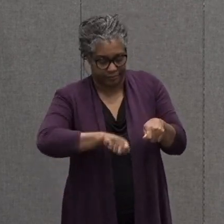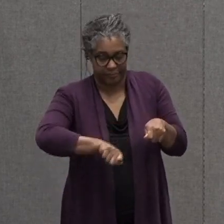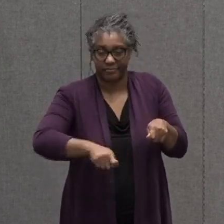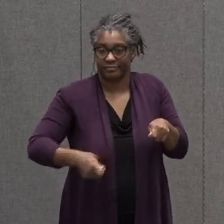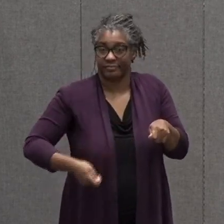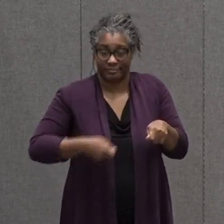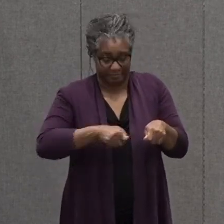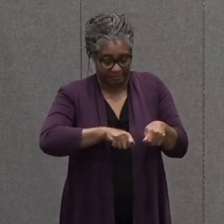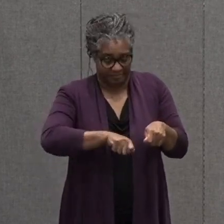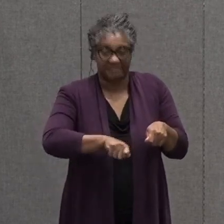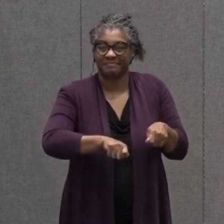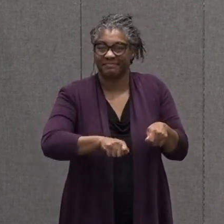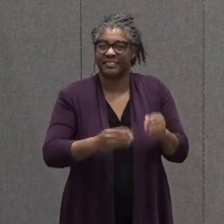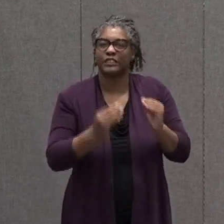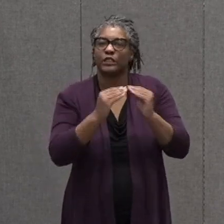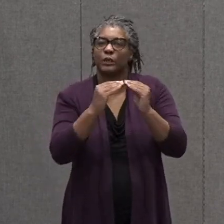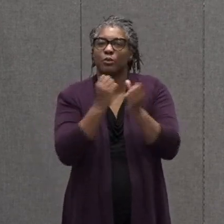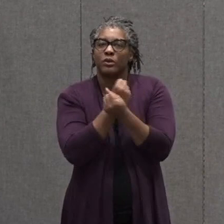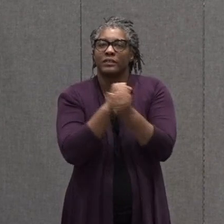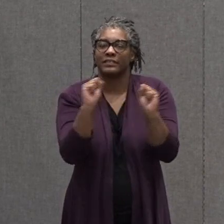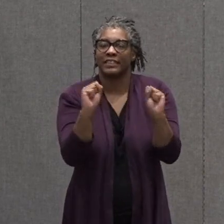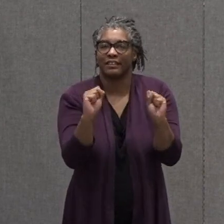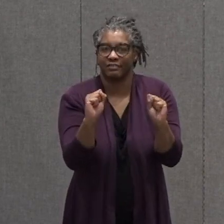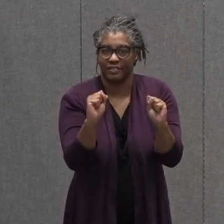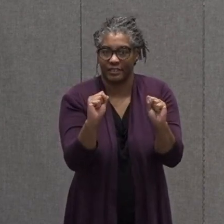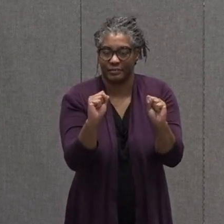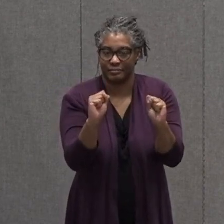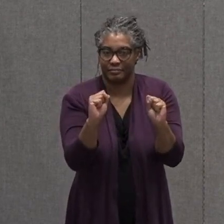And always make sure that I put my utensils on a clean surface.